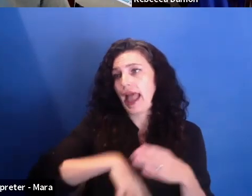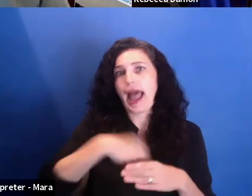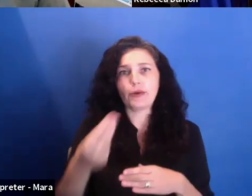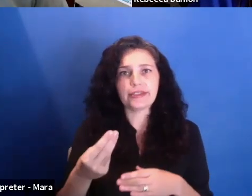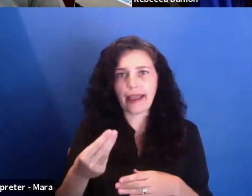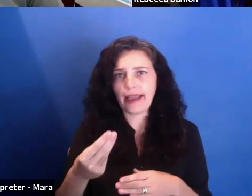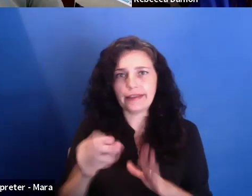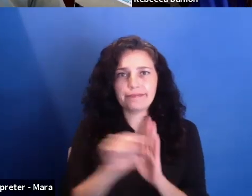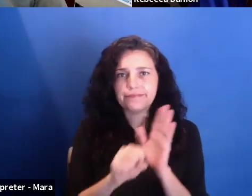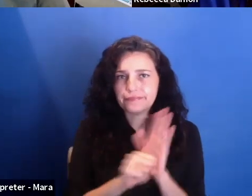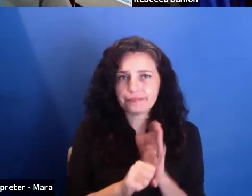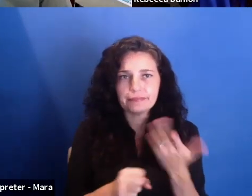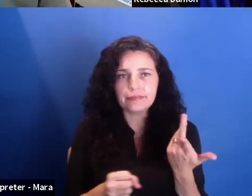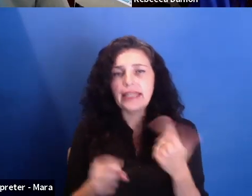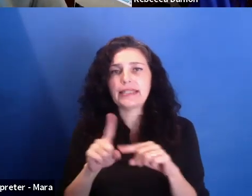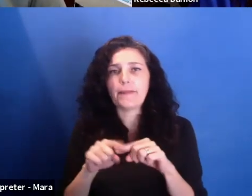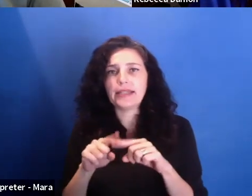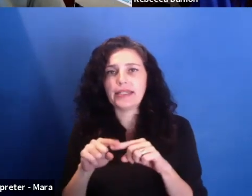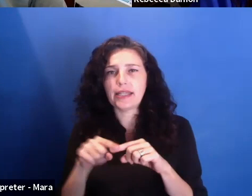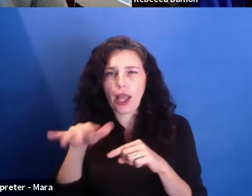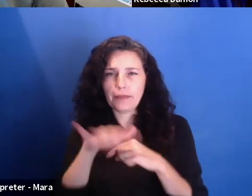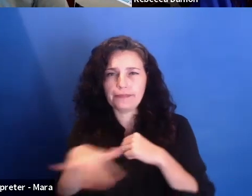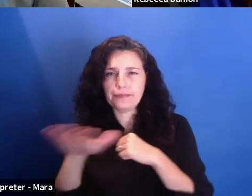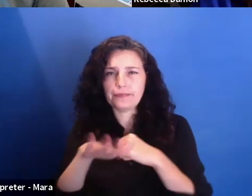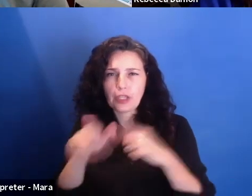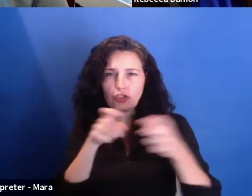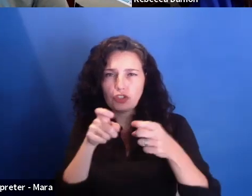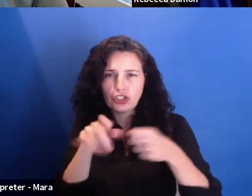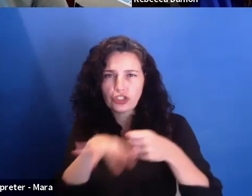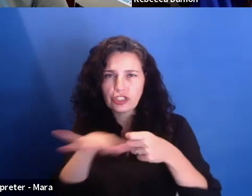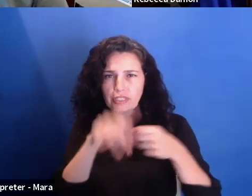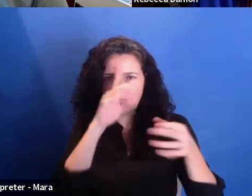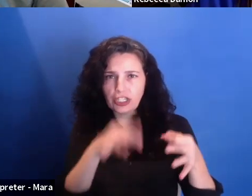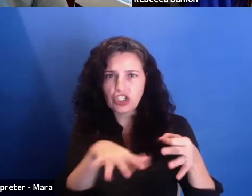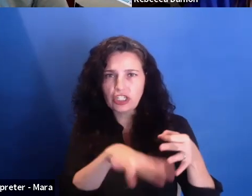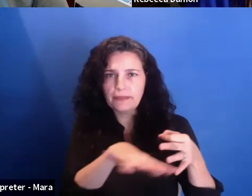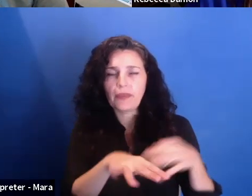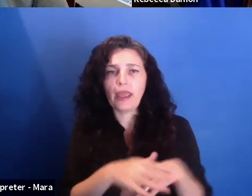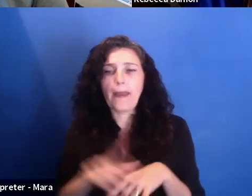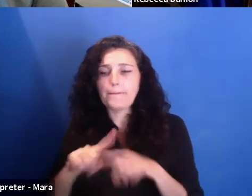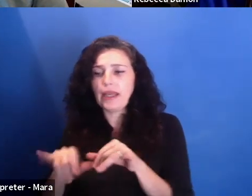Depends on the jurisdiction that they're going to. But quarantine itself is not a normal or standard part,